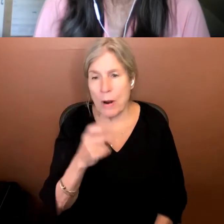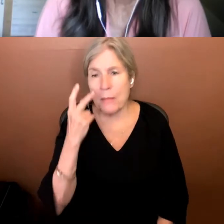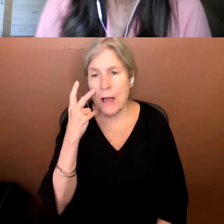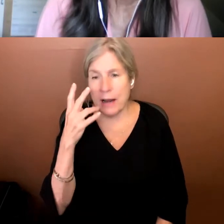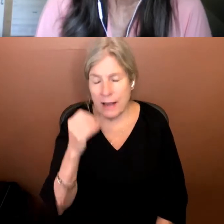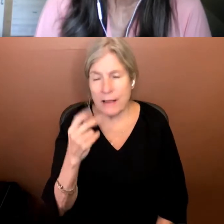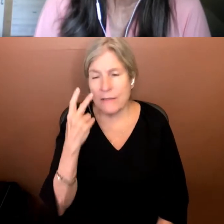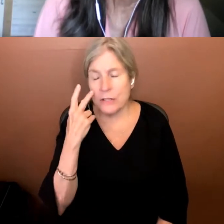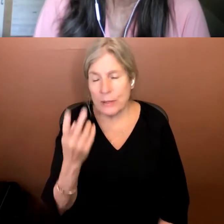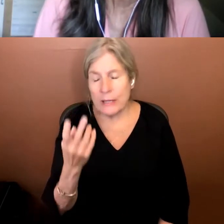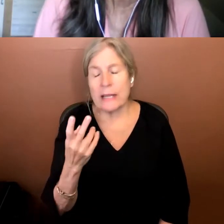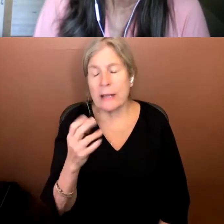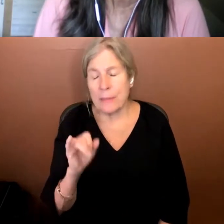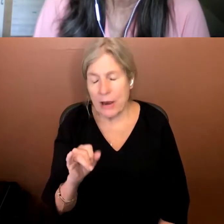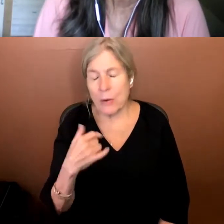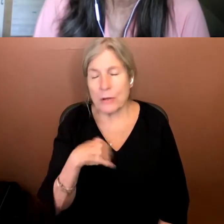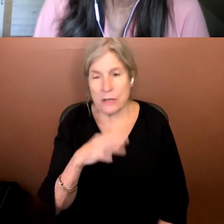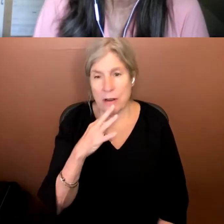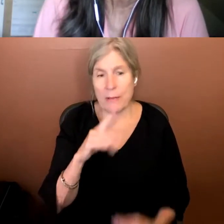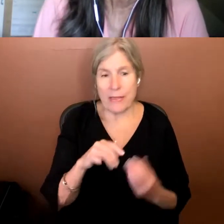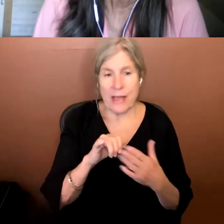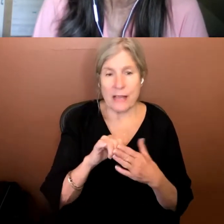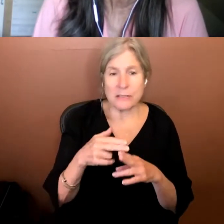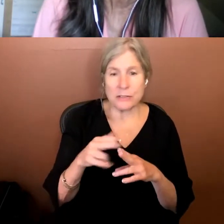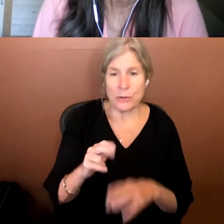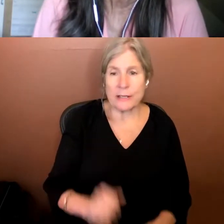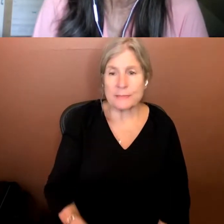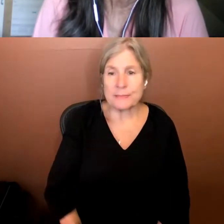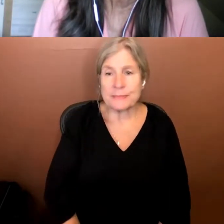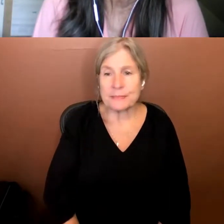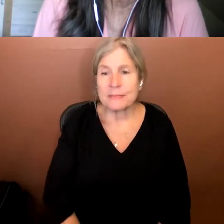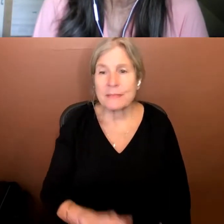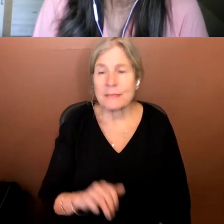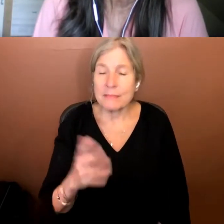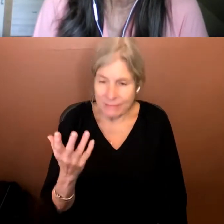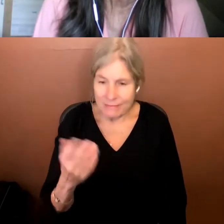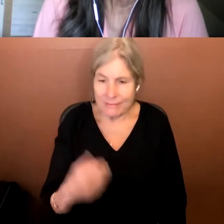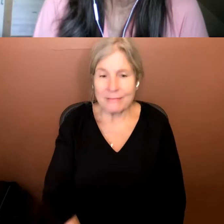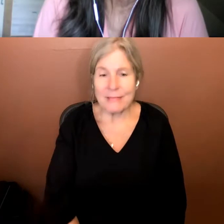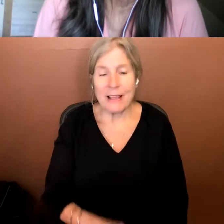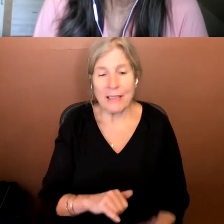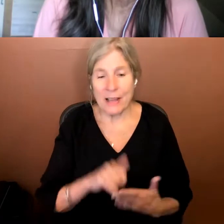be talking more about that shortly. That's who I am. Georgina Kleege: Would you like to